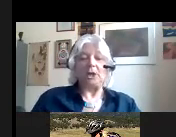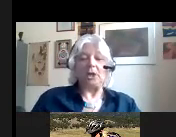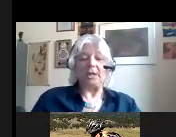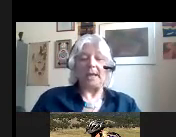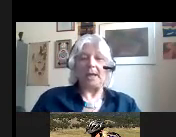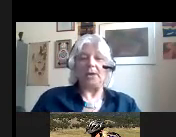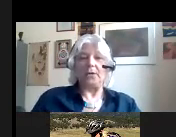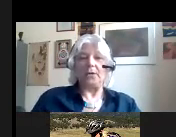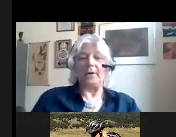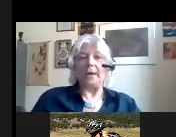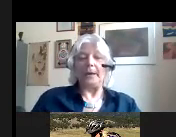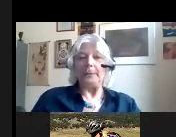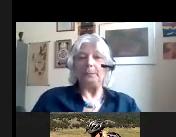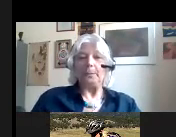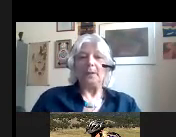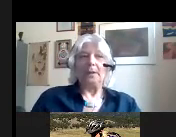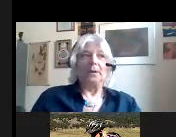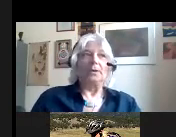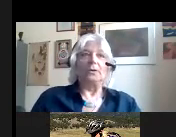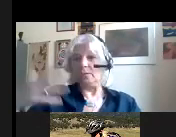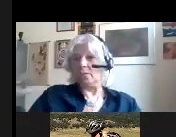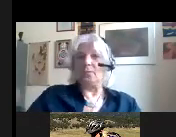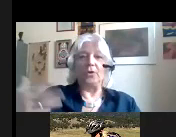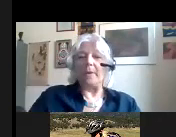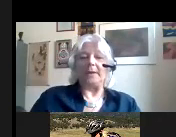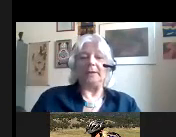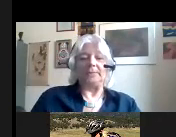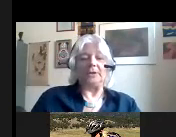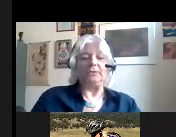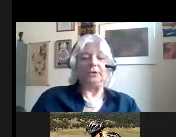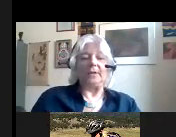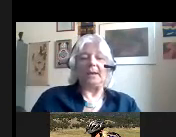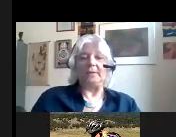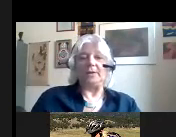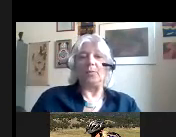look at your mechanism that you do that can pull